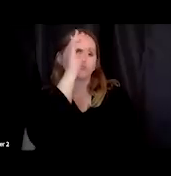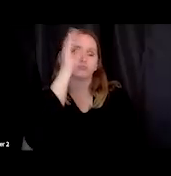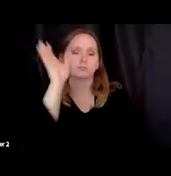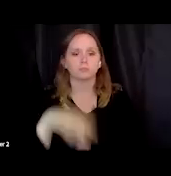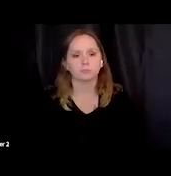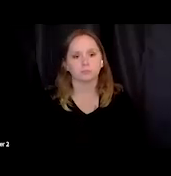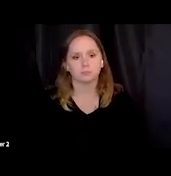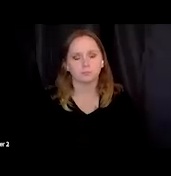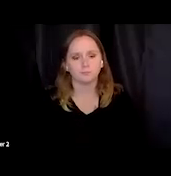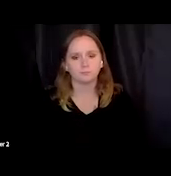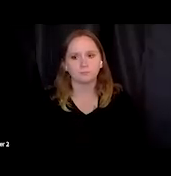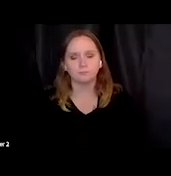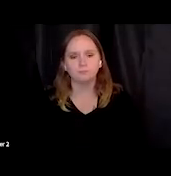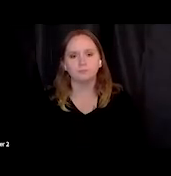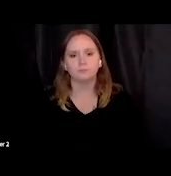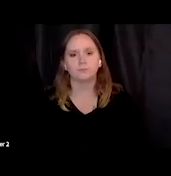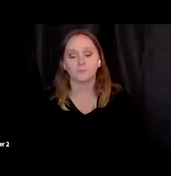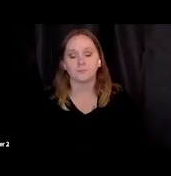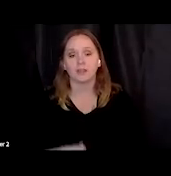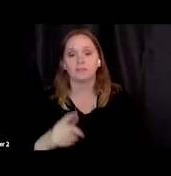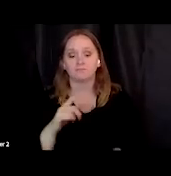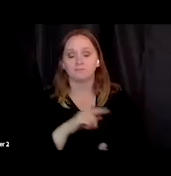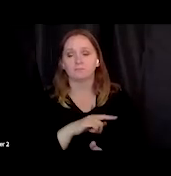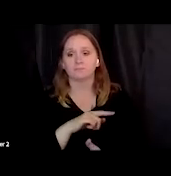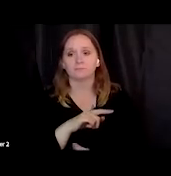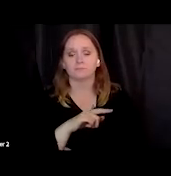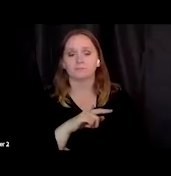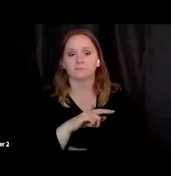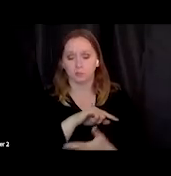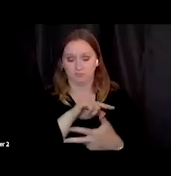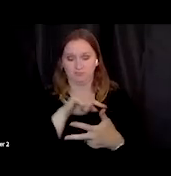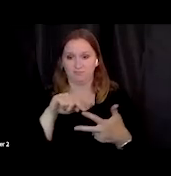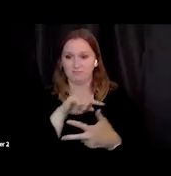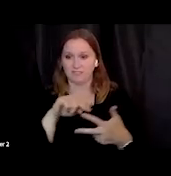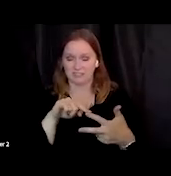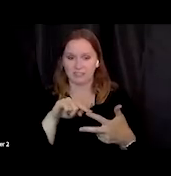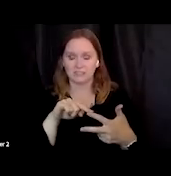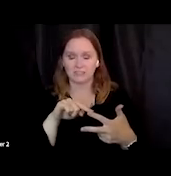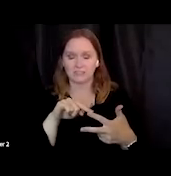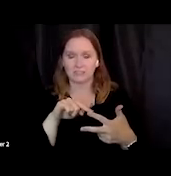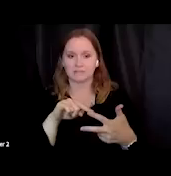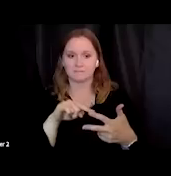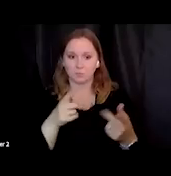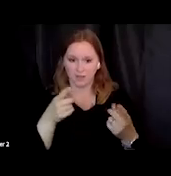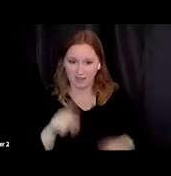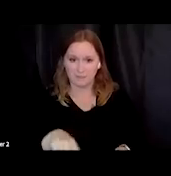And because of this shame and or lack of awareness or both, people who hoard will often decline